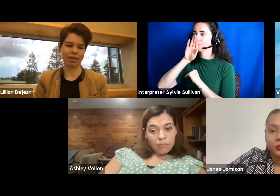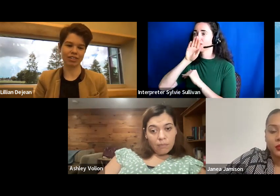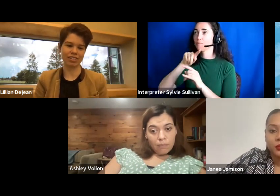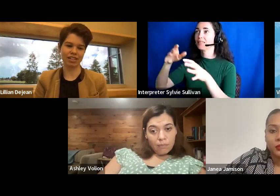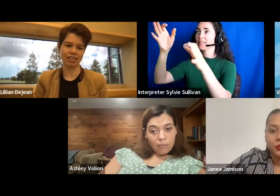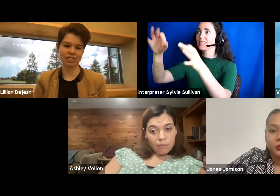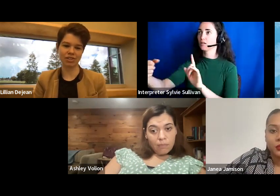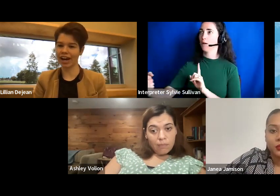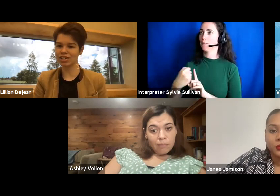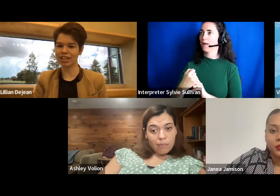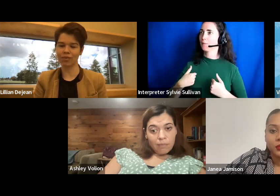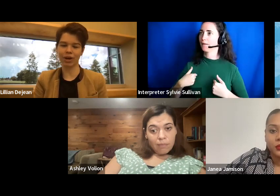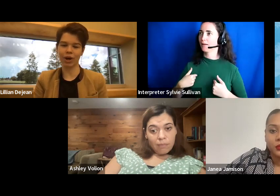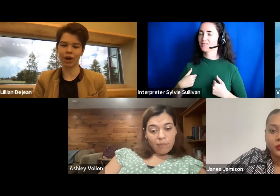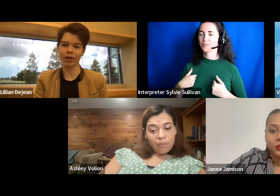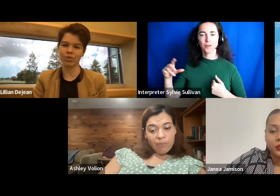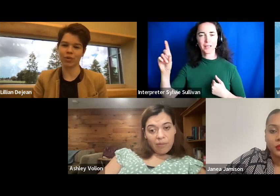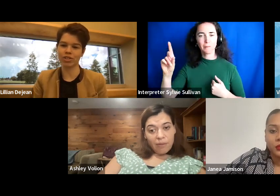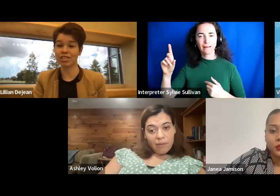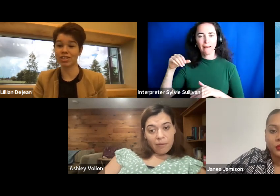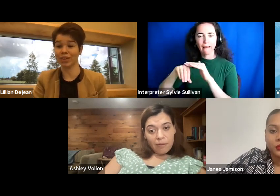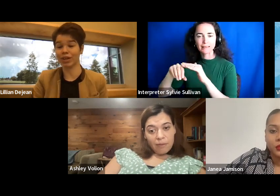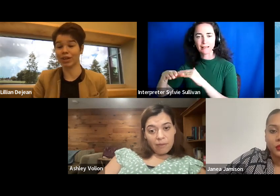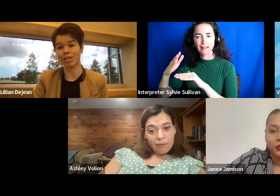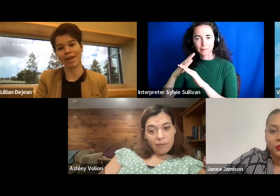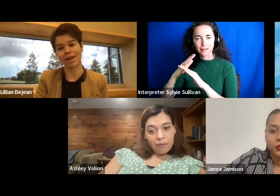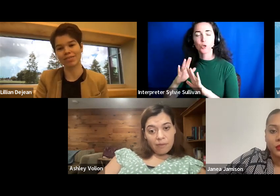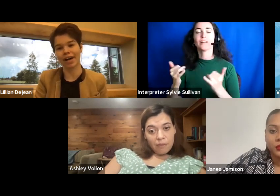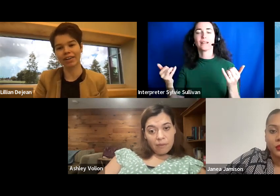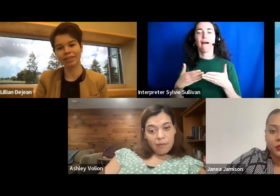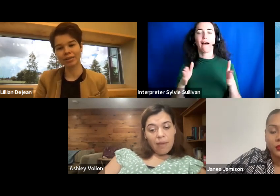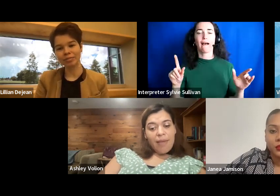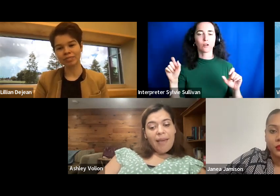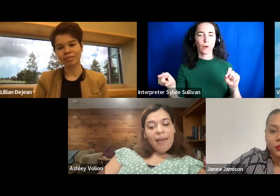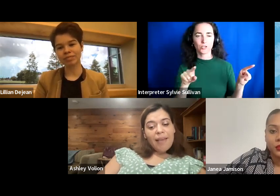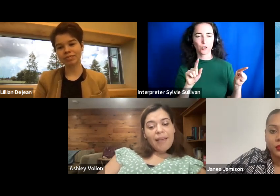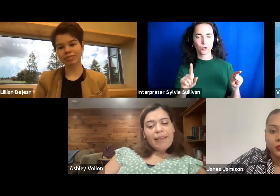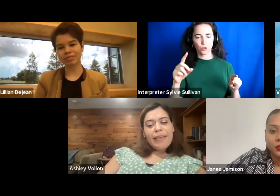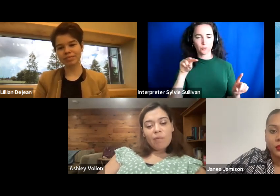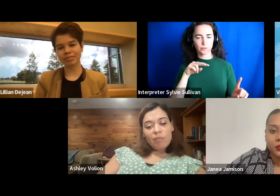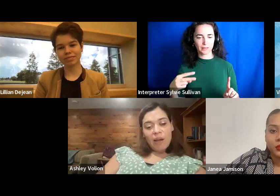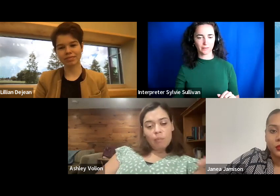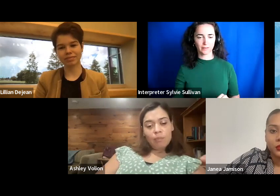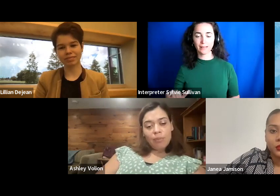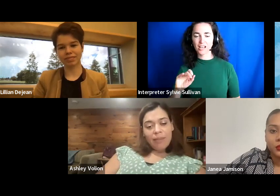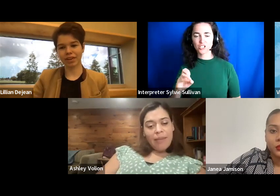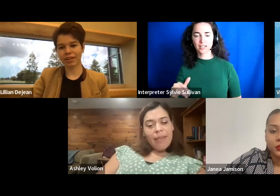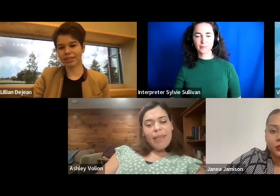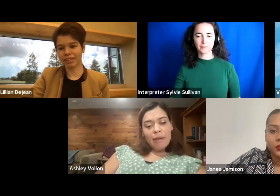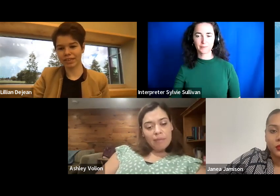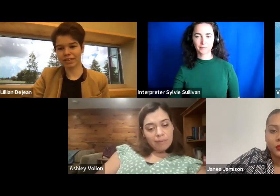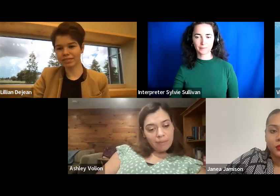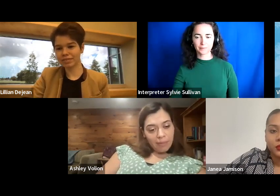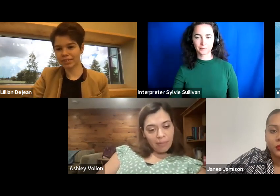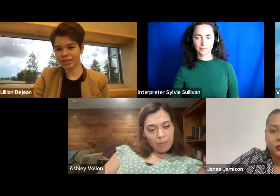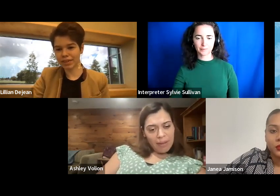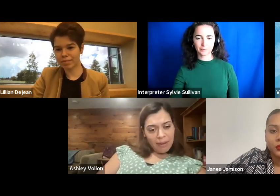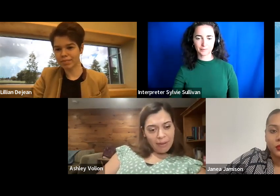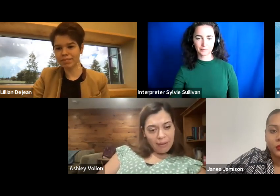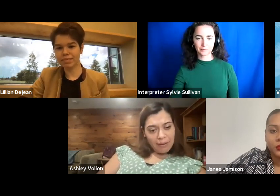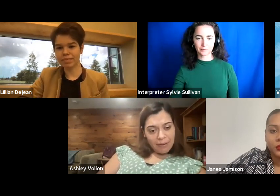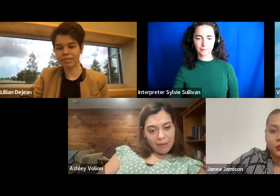So, Ashley, I want to open up this question to you and get your perspective as well